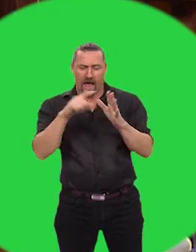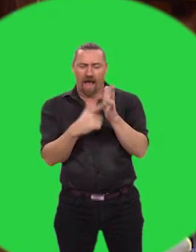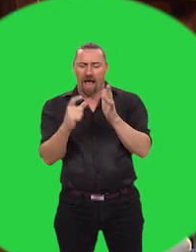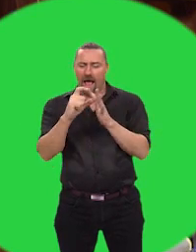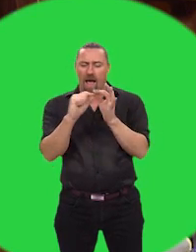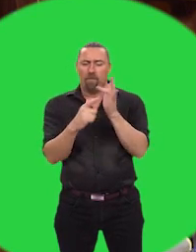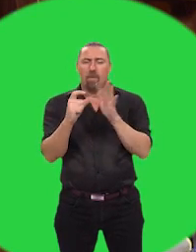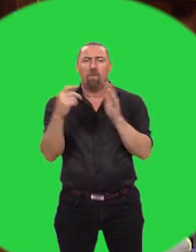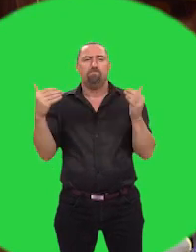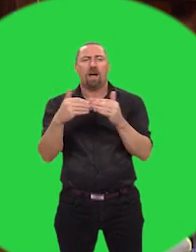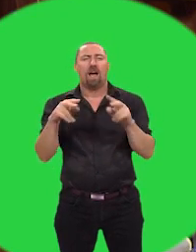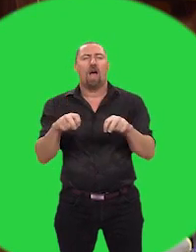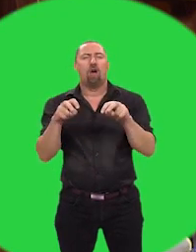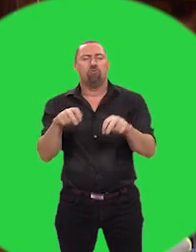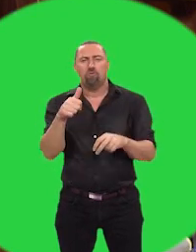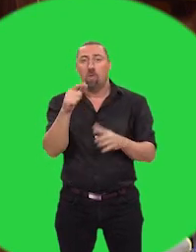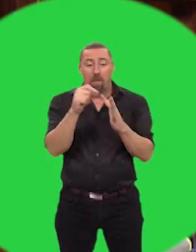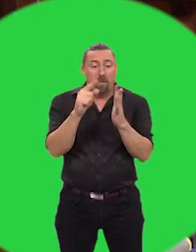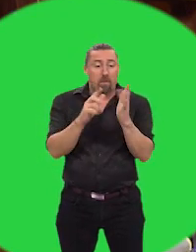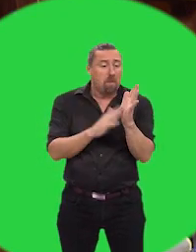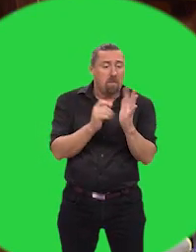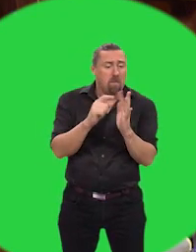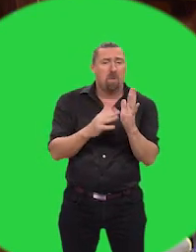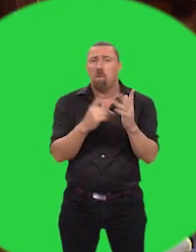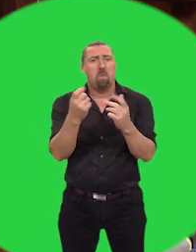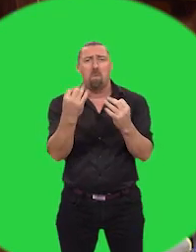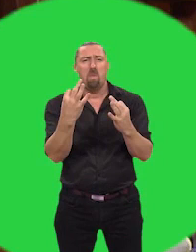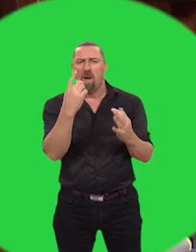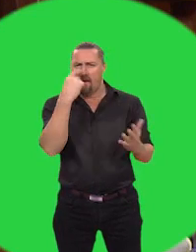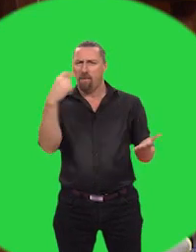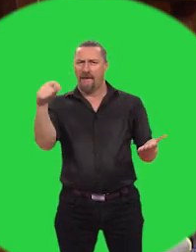Now if you don't have pom poms, don't worry, you can always use your pen just to color in the hand.